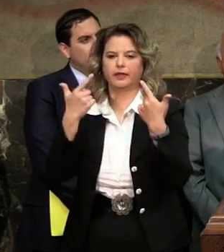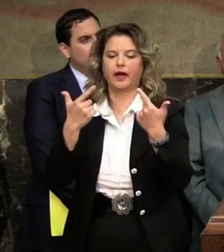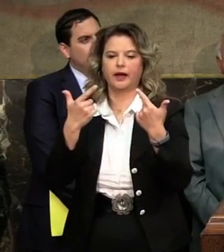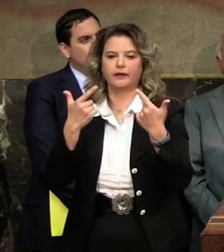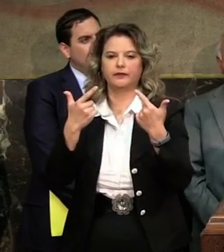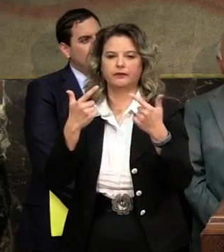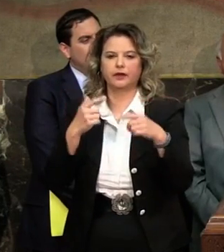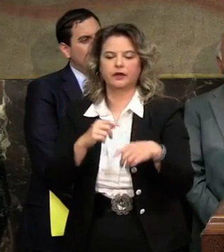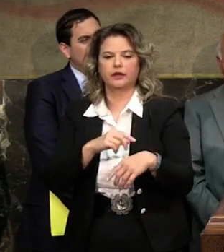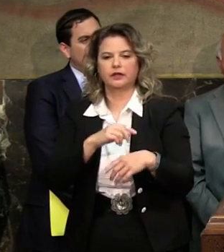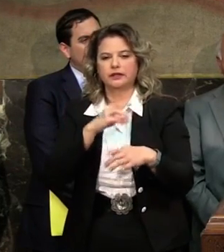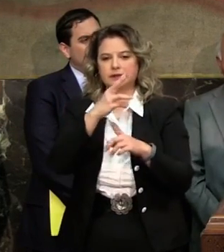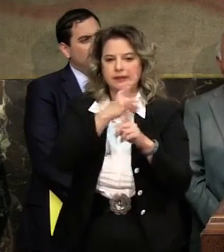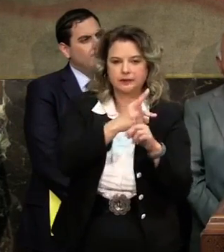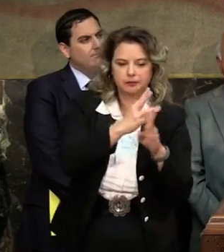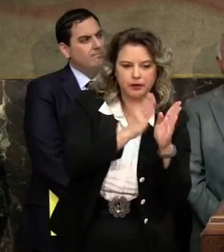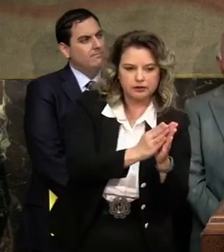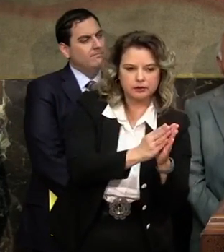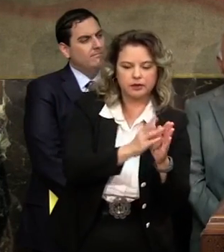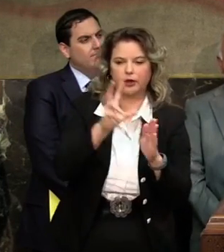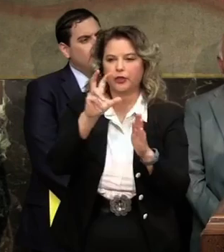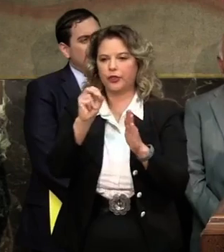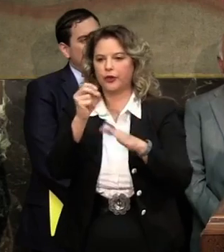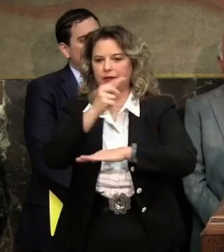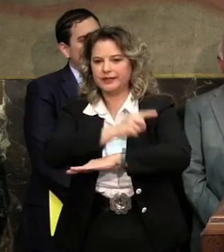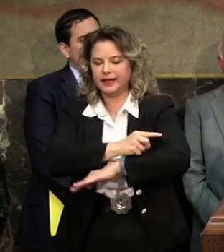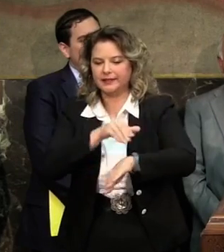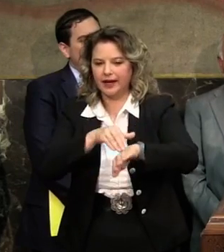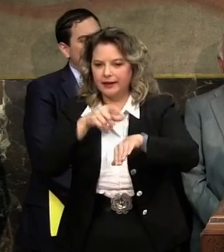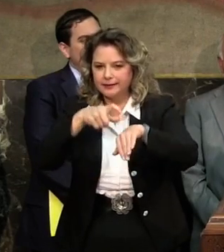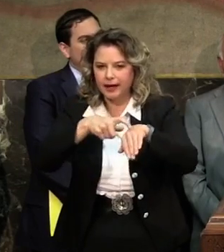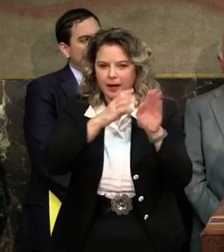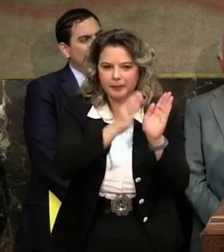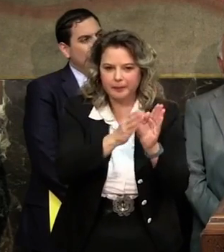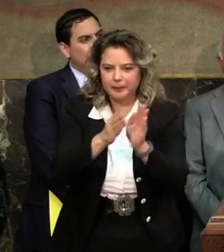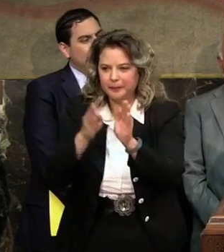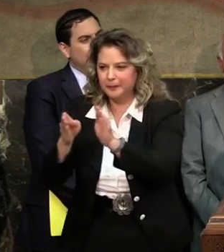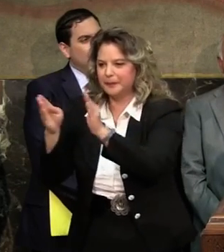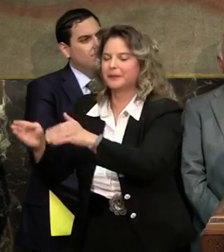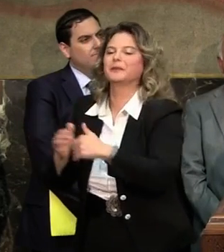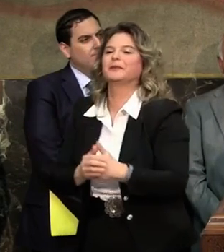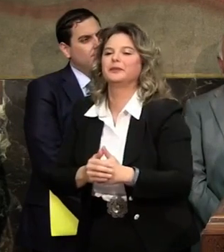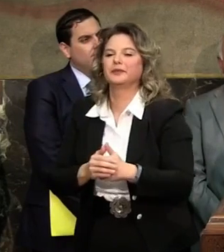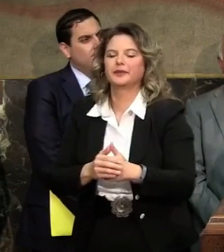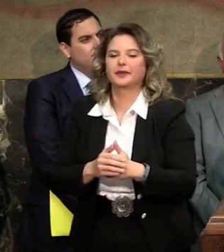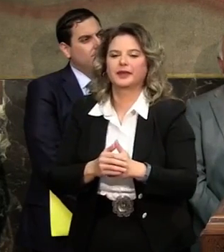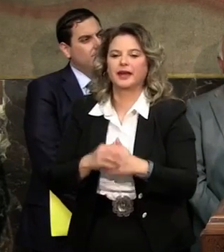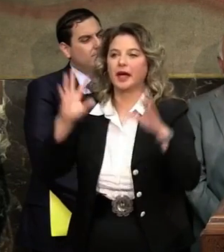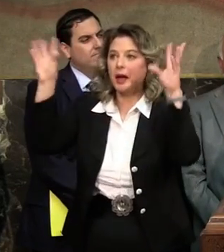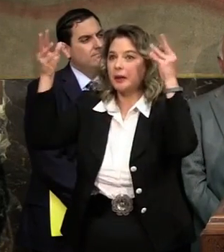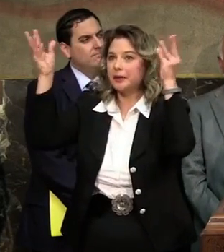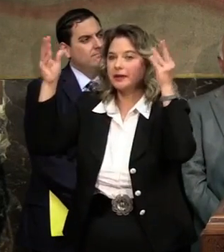days at a time I've never had an ambulance or police car pull up to the